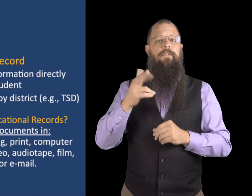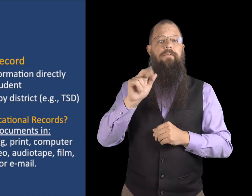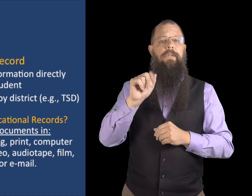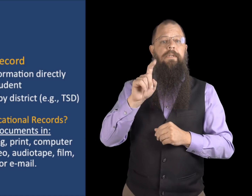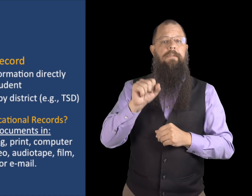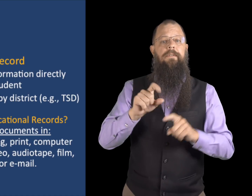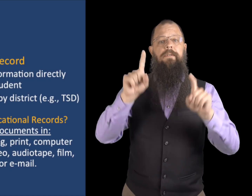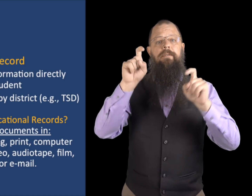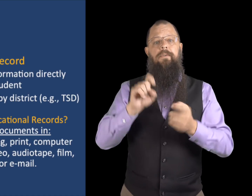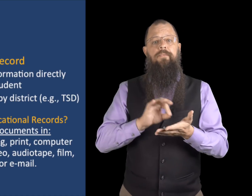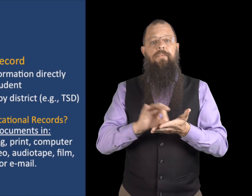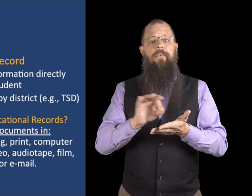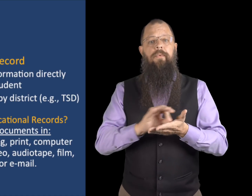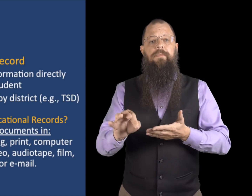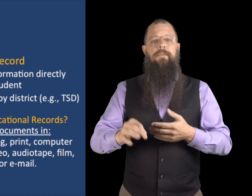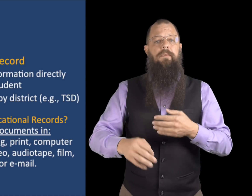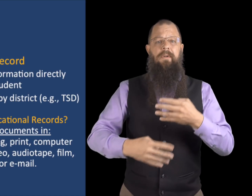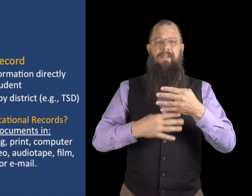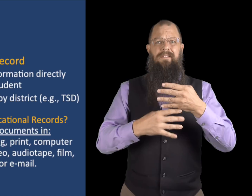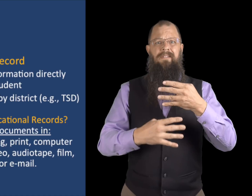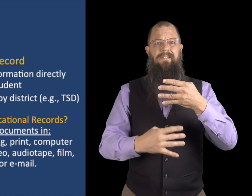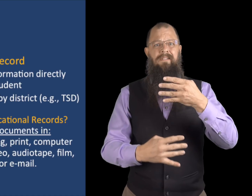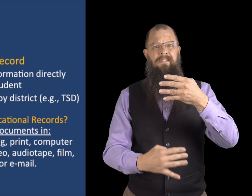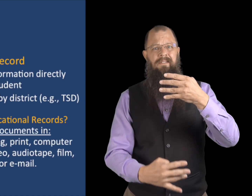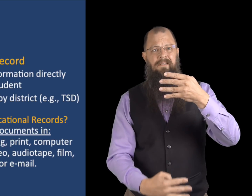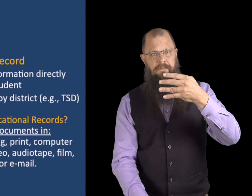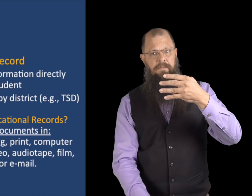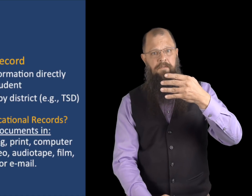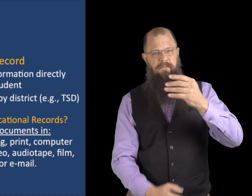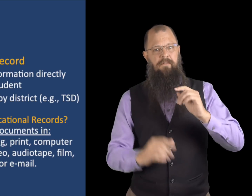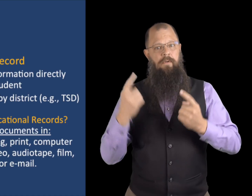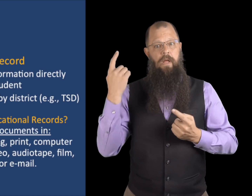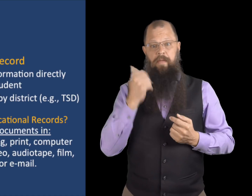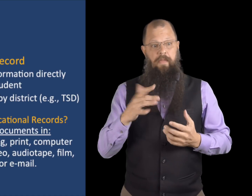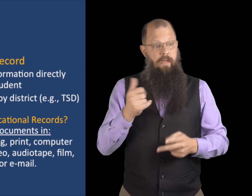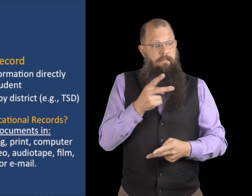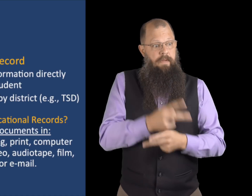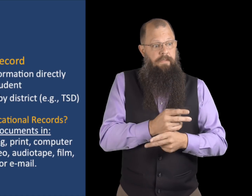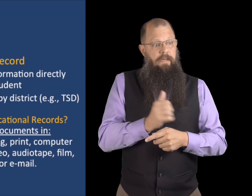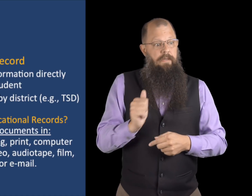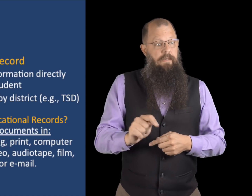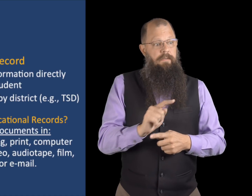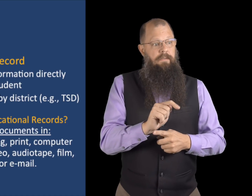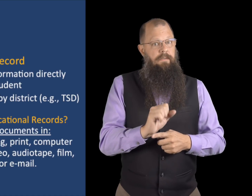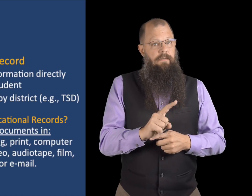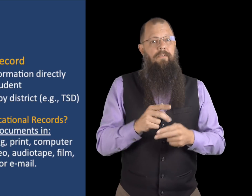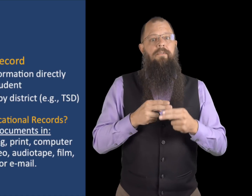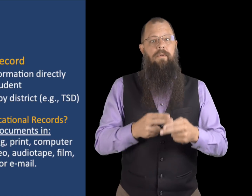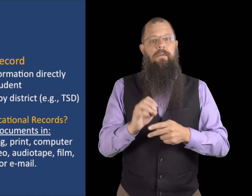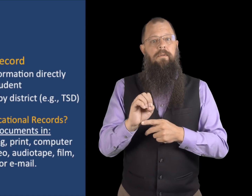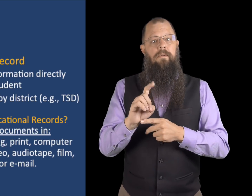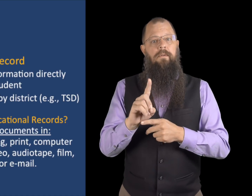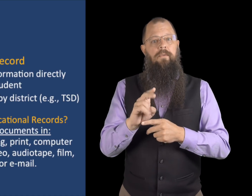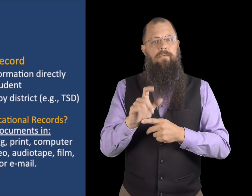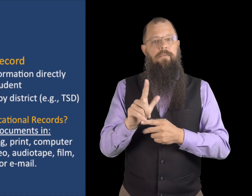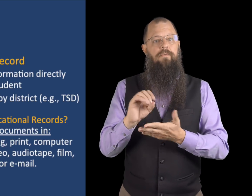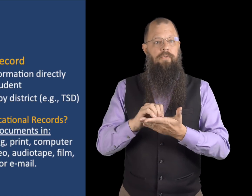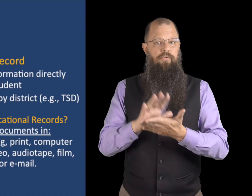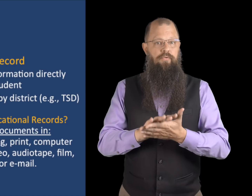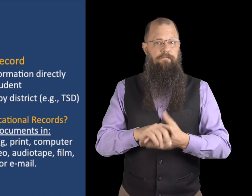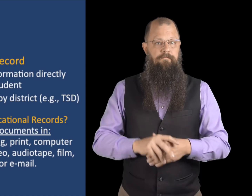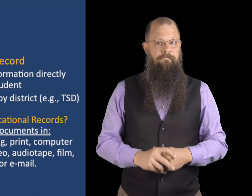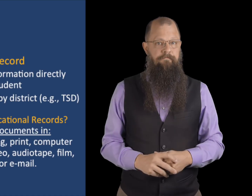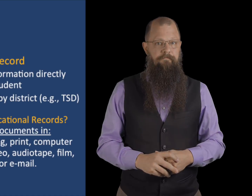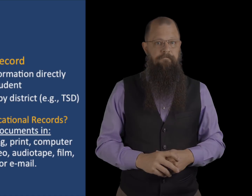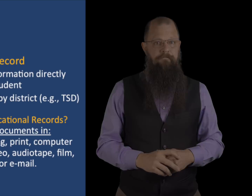date, social security number, grade, test scores, and others. Anything kept by TSD